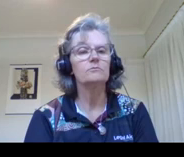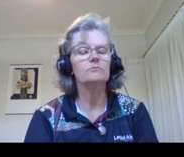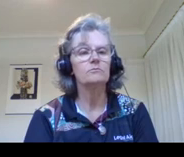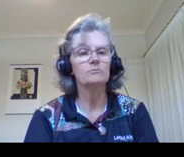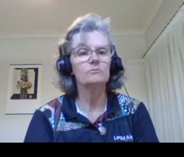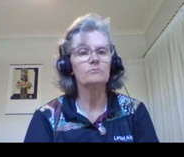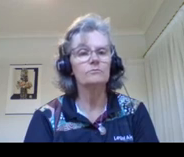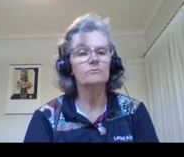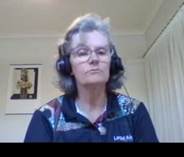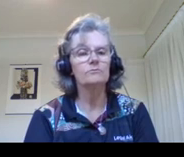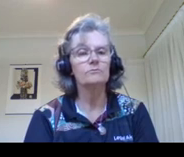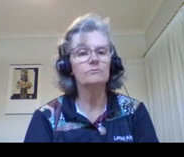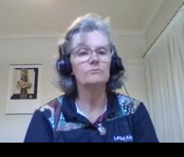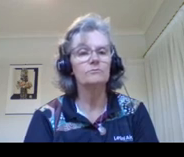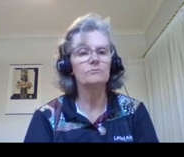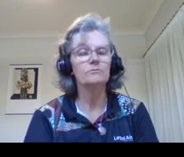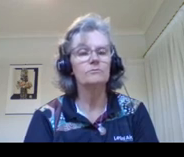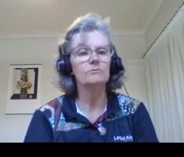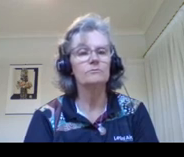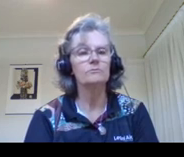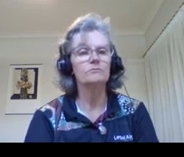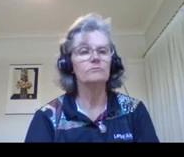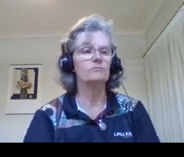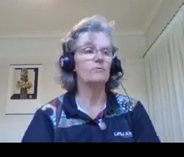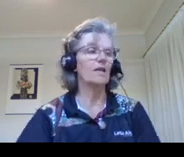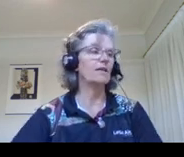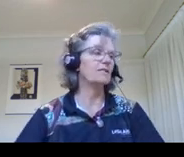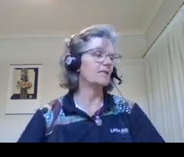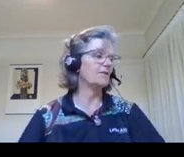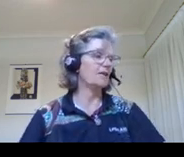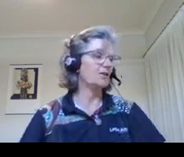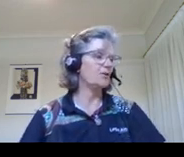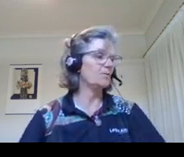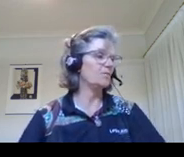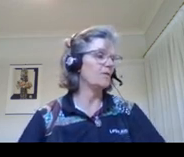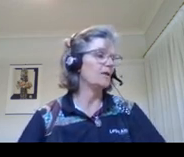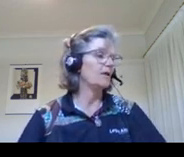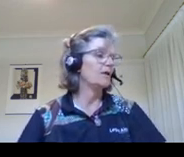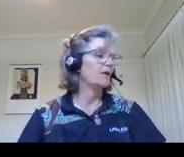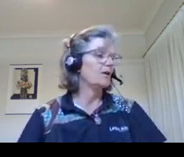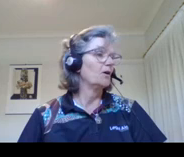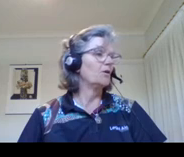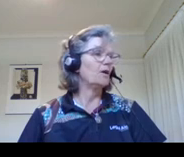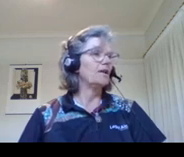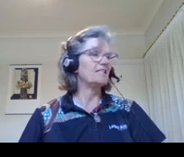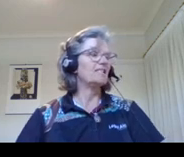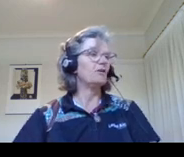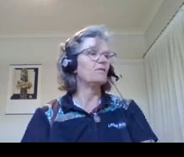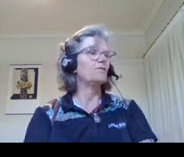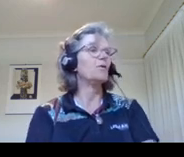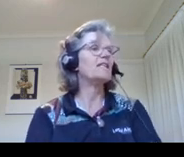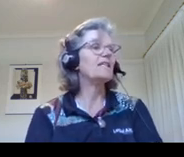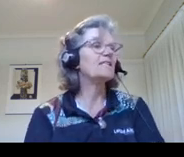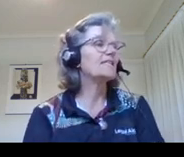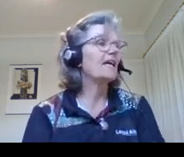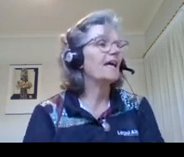that I could to protect my personal information excellent thank you all right so avoiding scams